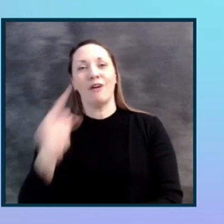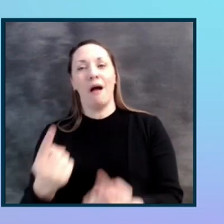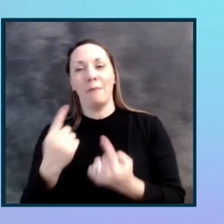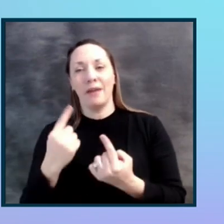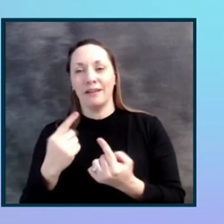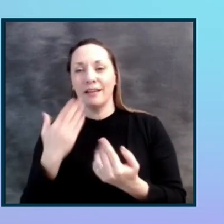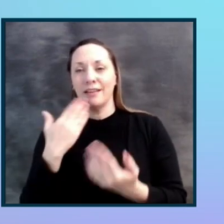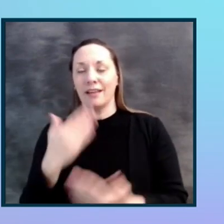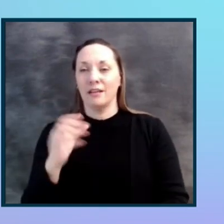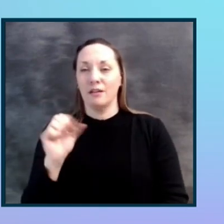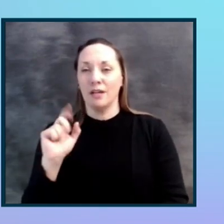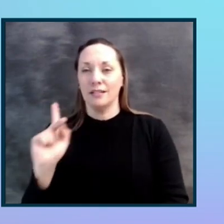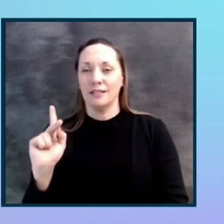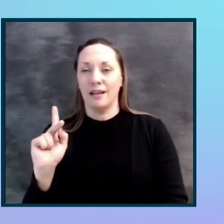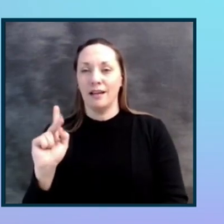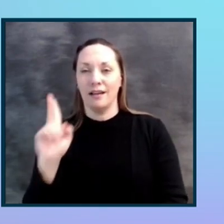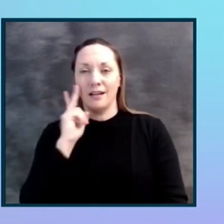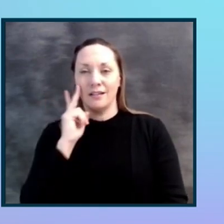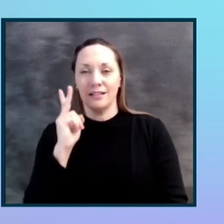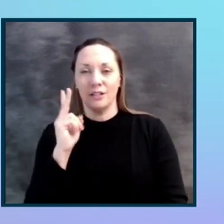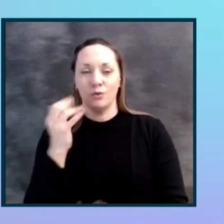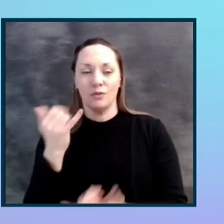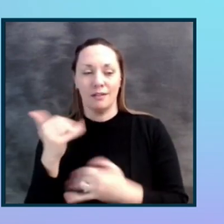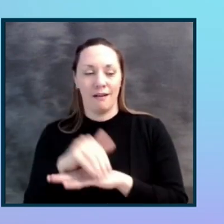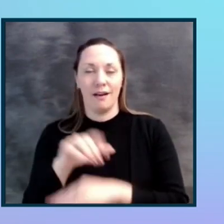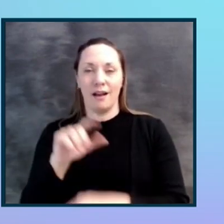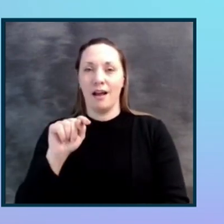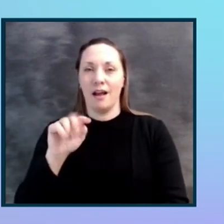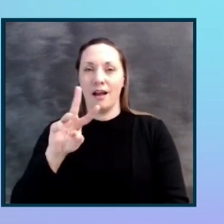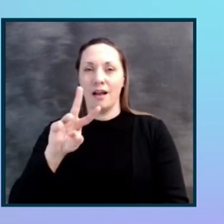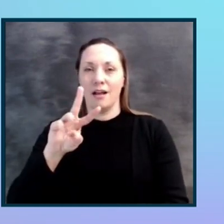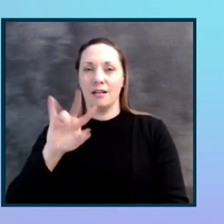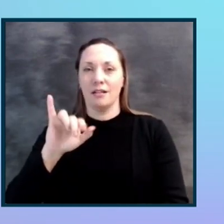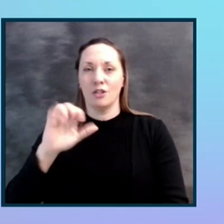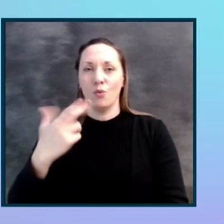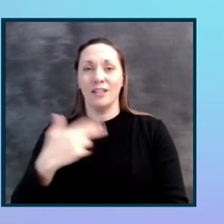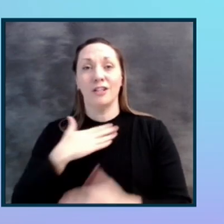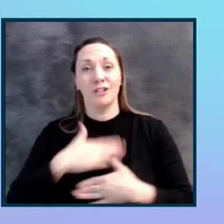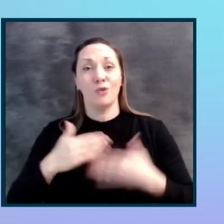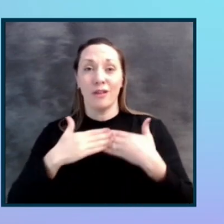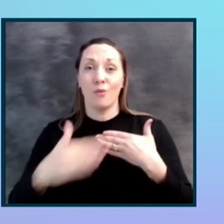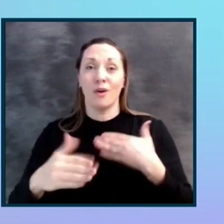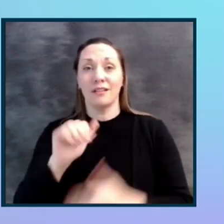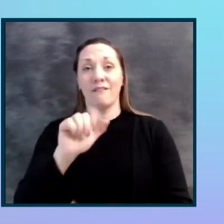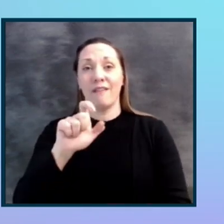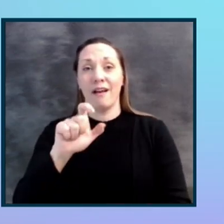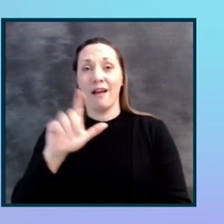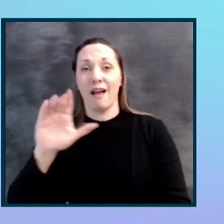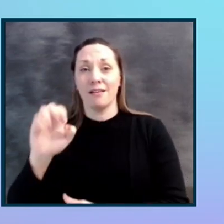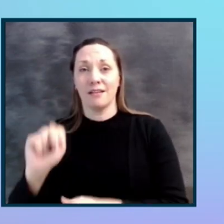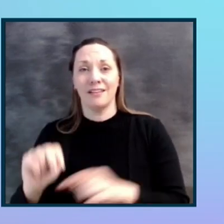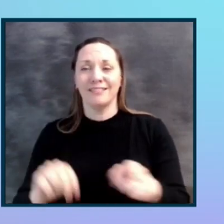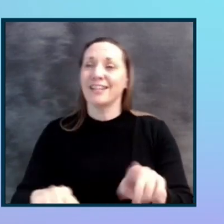And I'll see you tonight on Twitch, and everybody enjoy the rest of Axe-con. Indeed have a good Axe-con everybody.